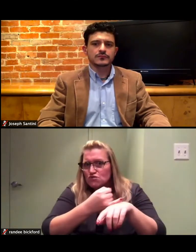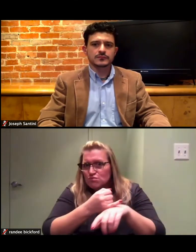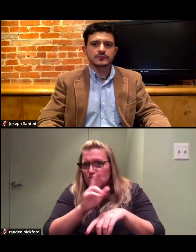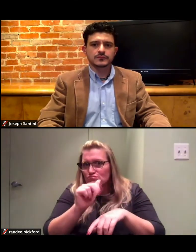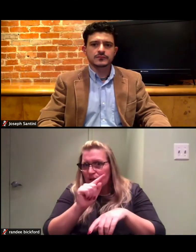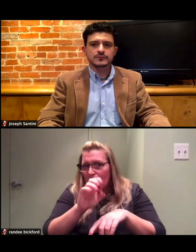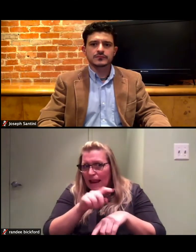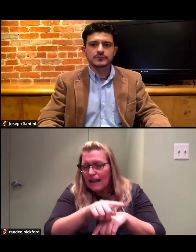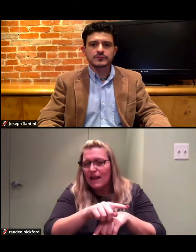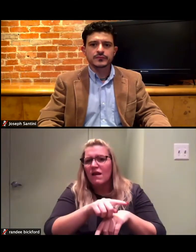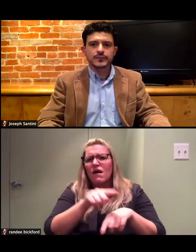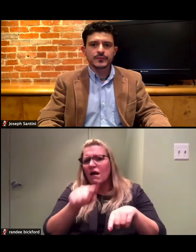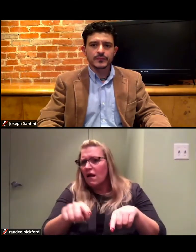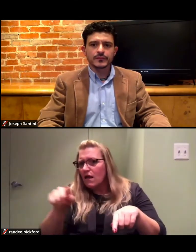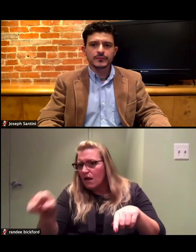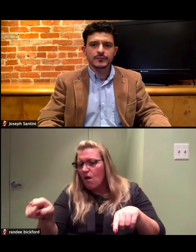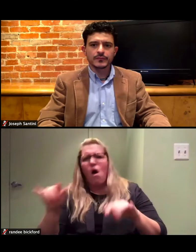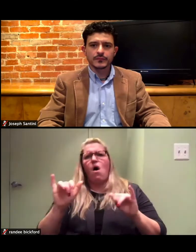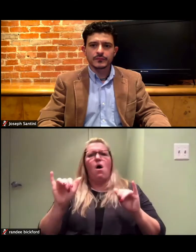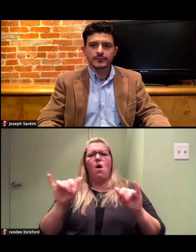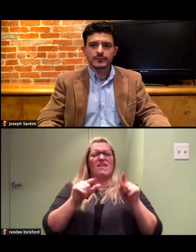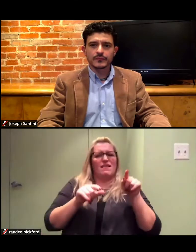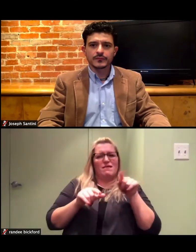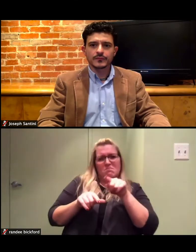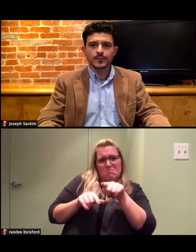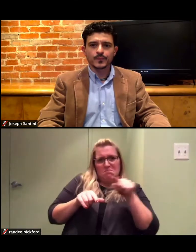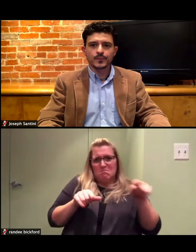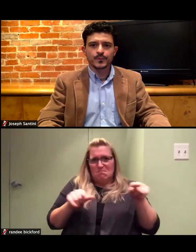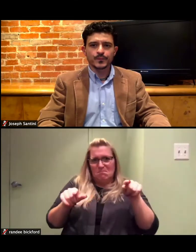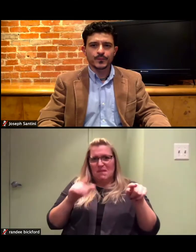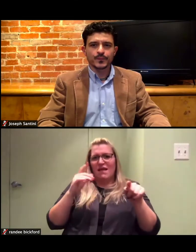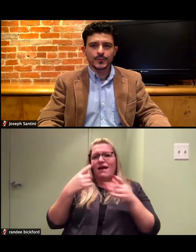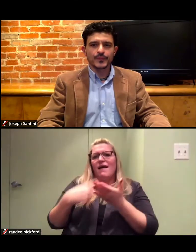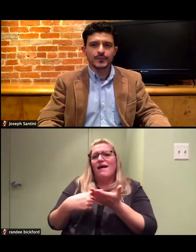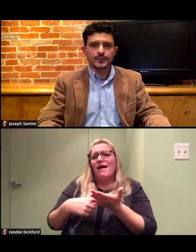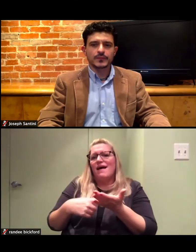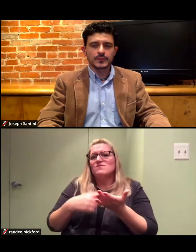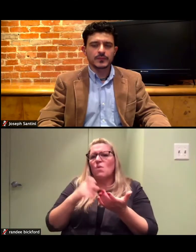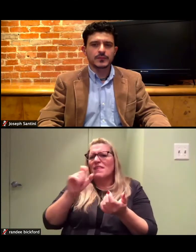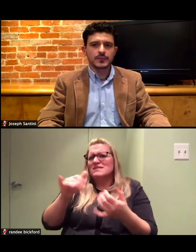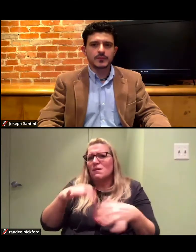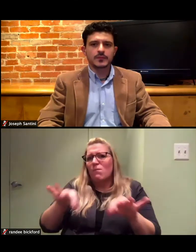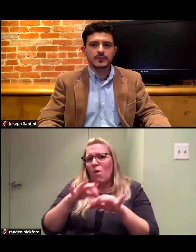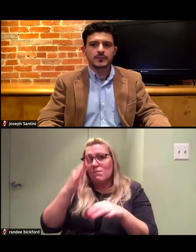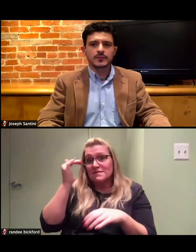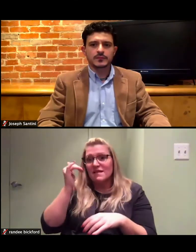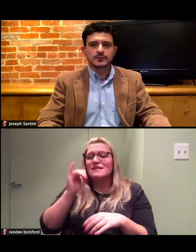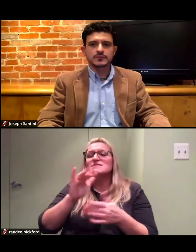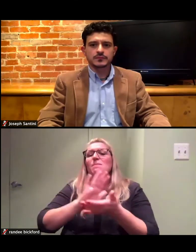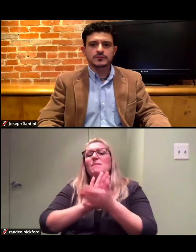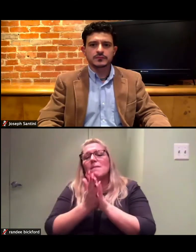Looking at interest rates and other factors involved in that